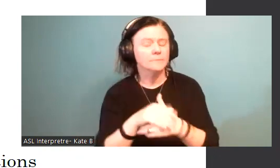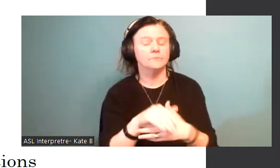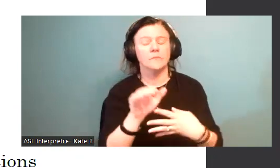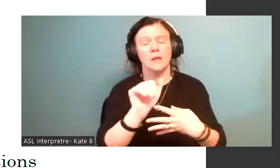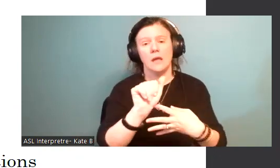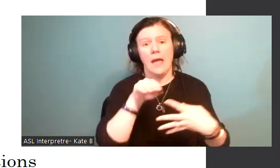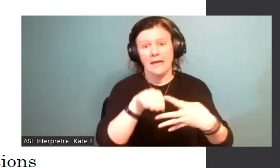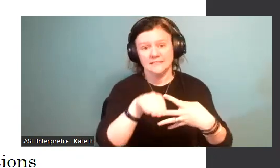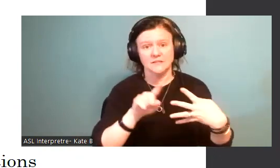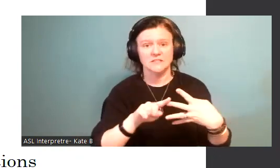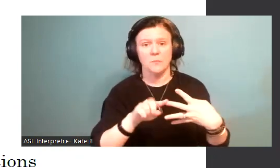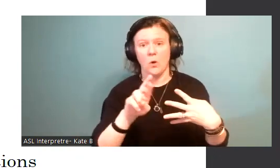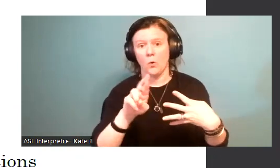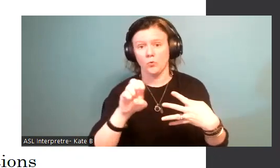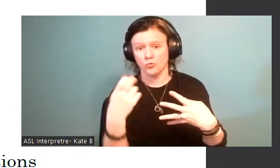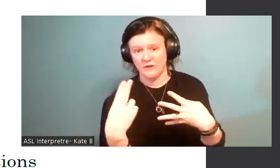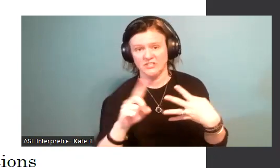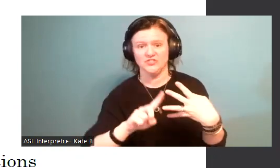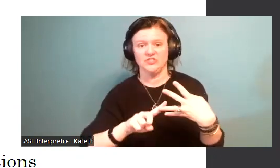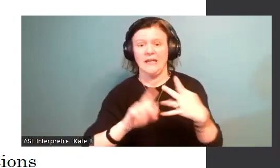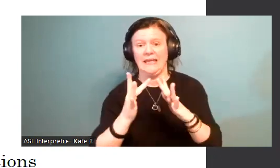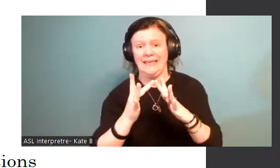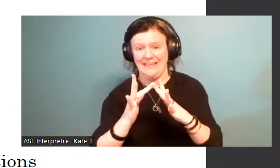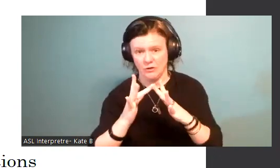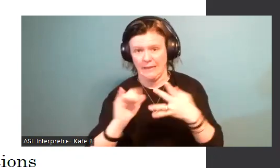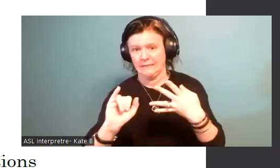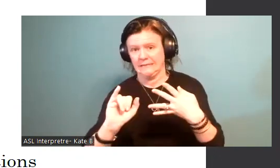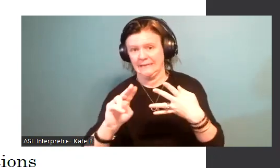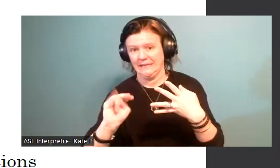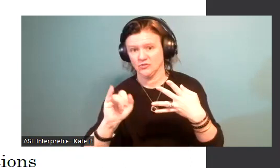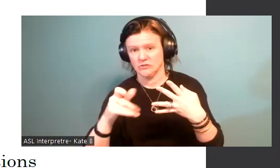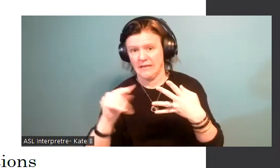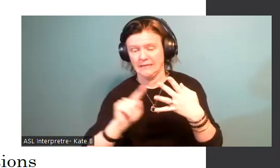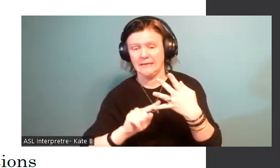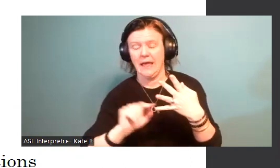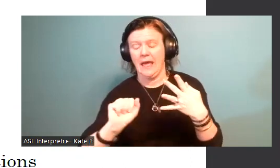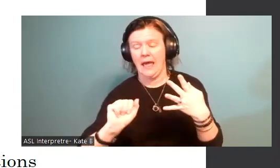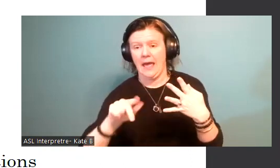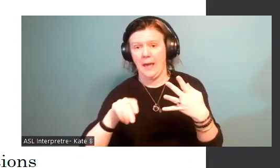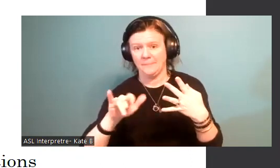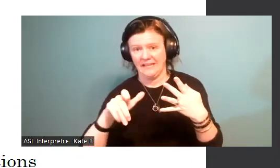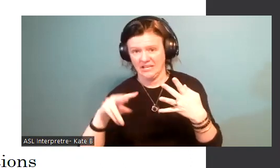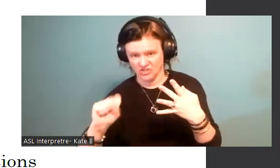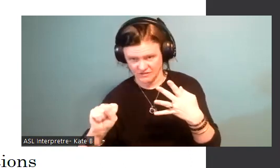Third, we will learn how ARIA can negatively impact accessibility when used improperly. What